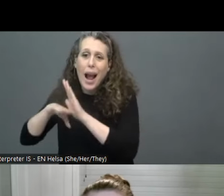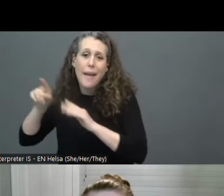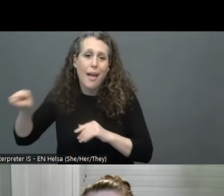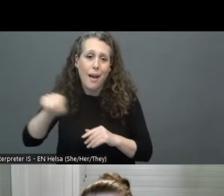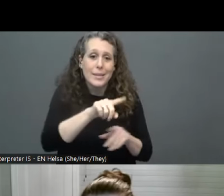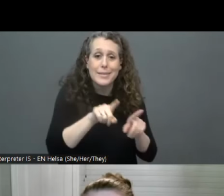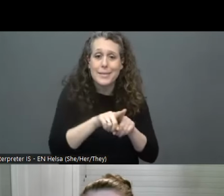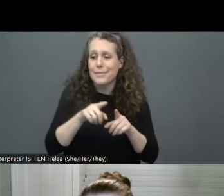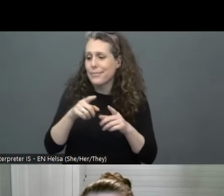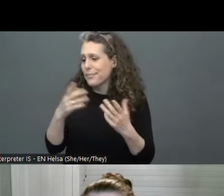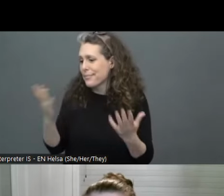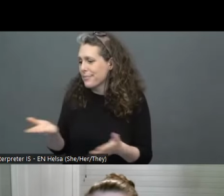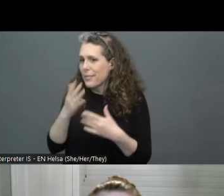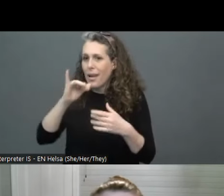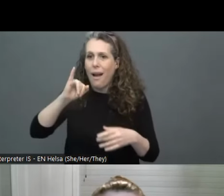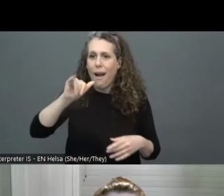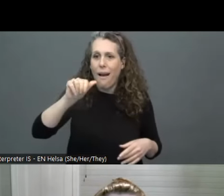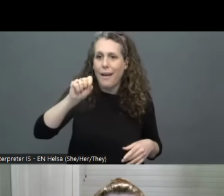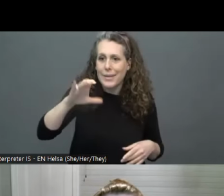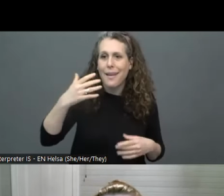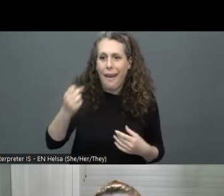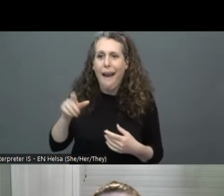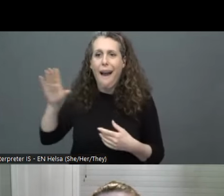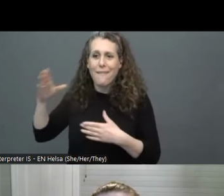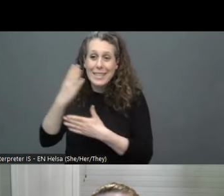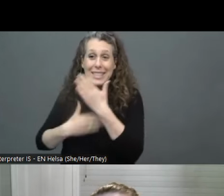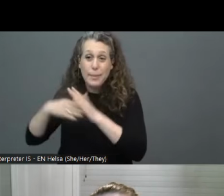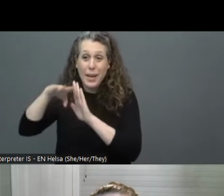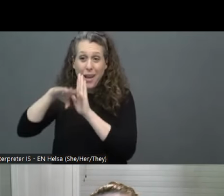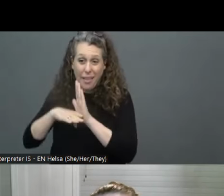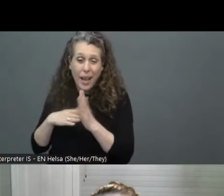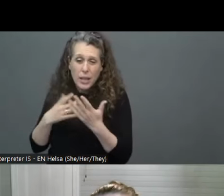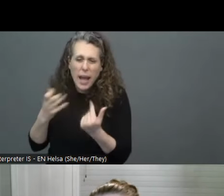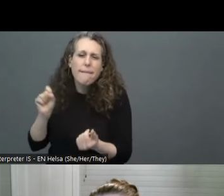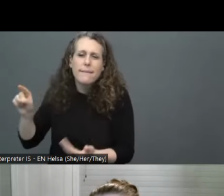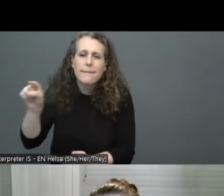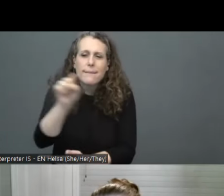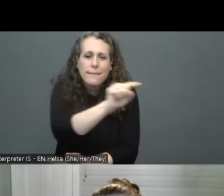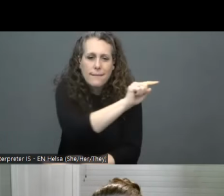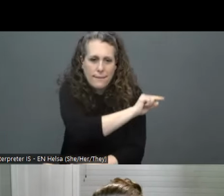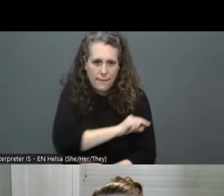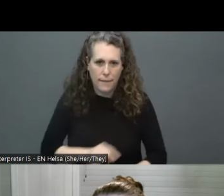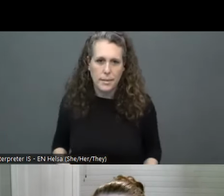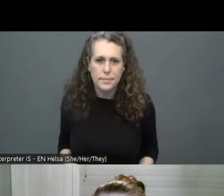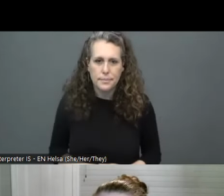supporting. The rollout of in these countries. The key informants also stress the importance